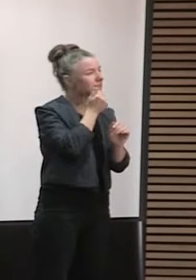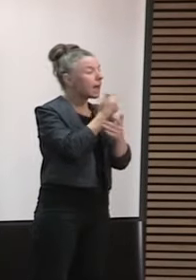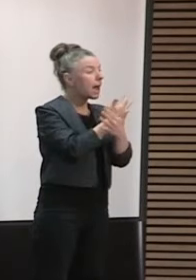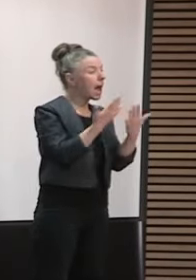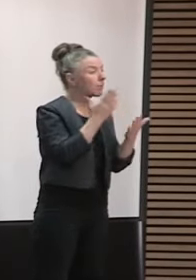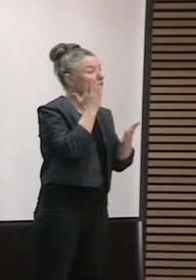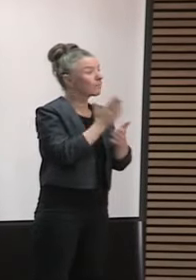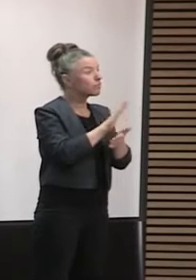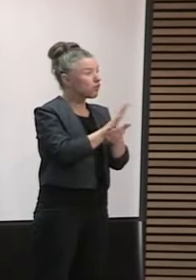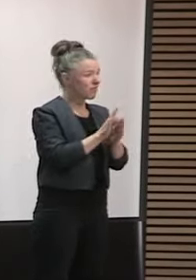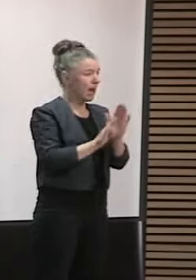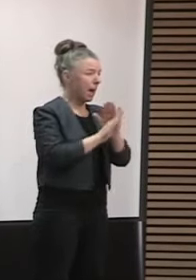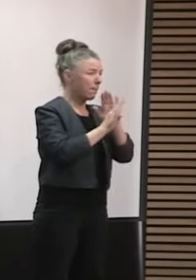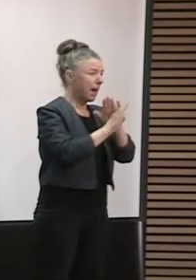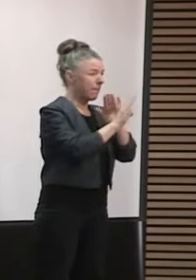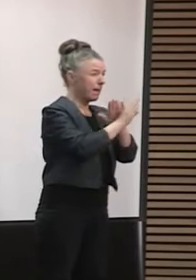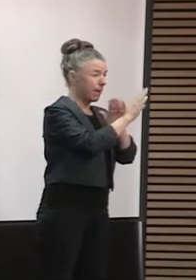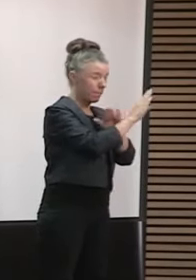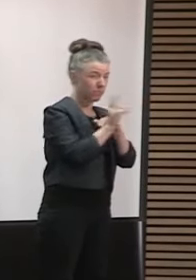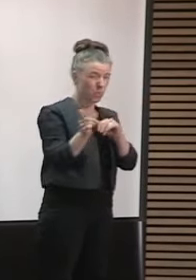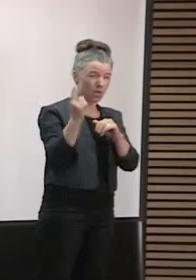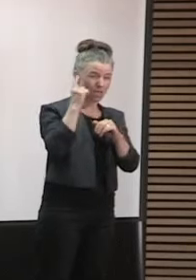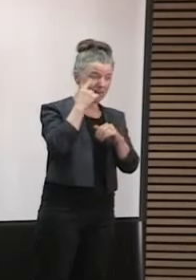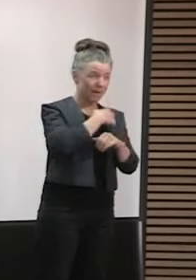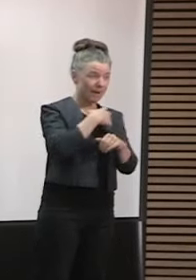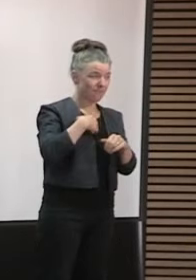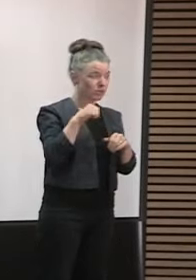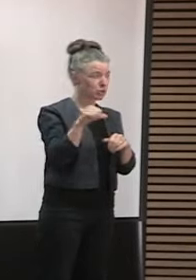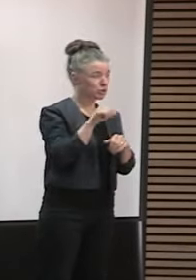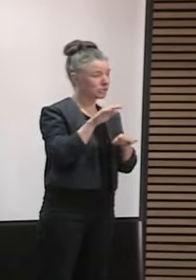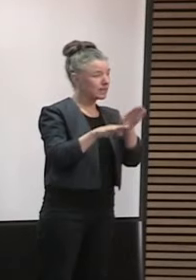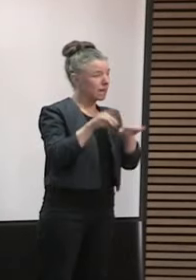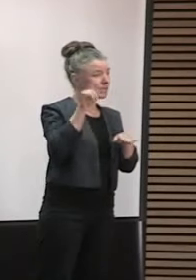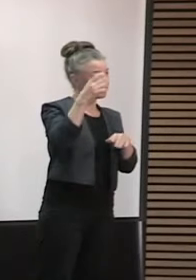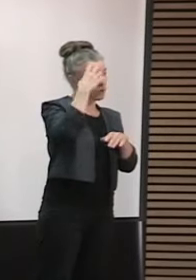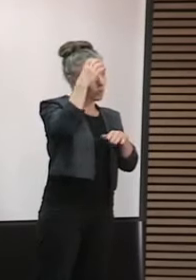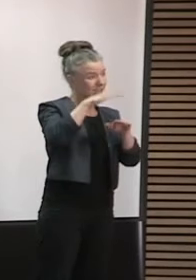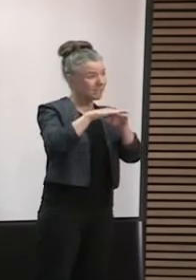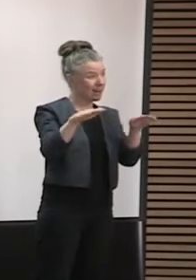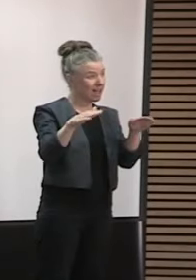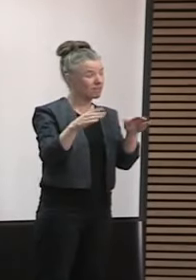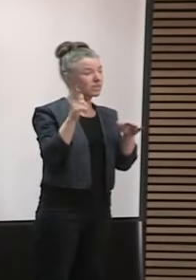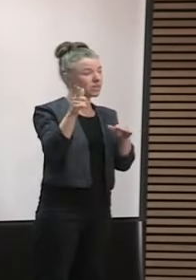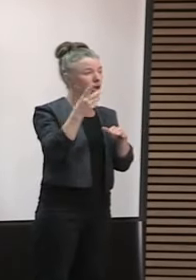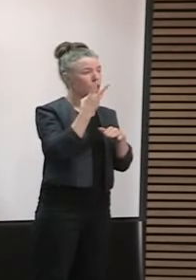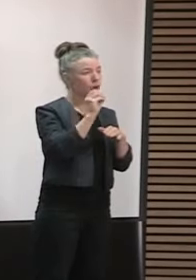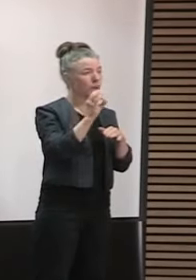What were Maori, Pacifica, seniors, those who